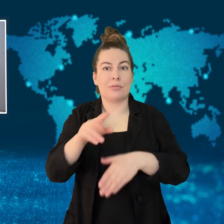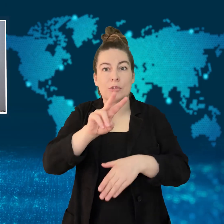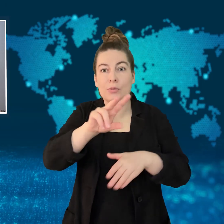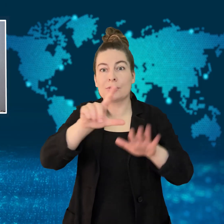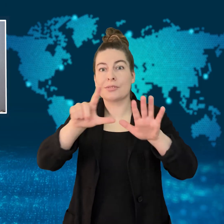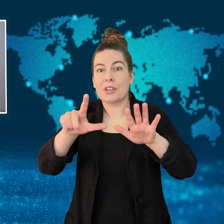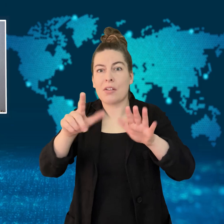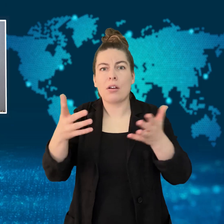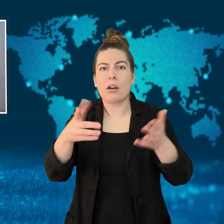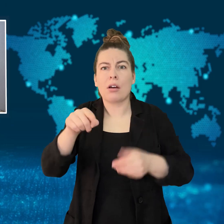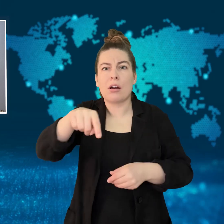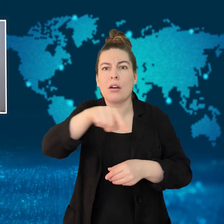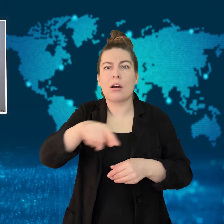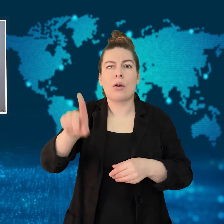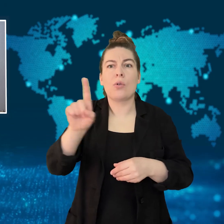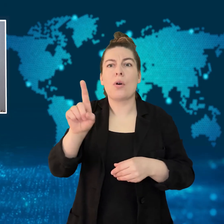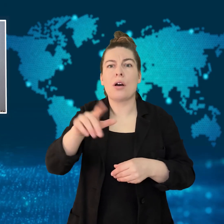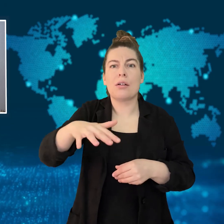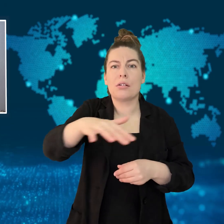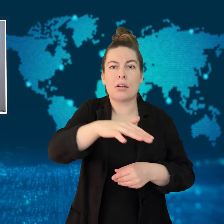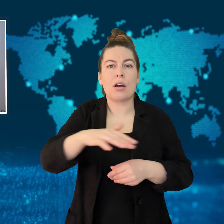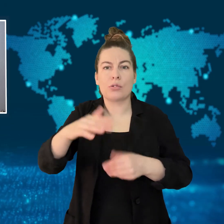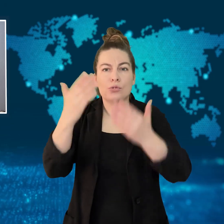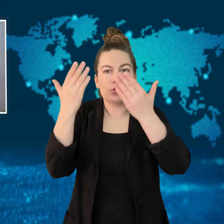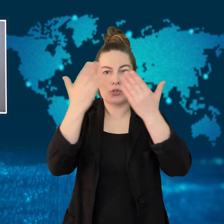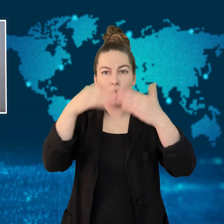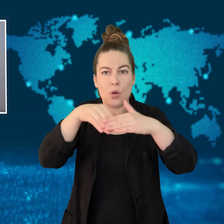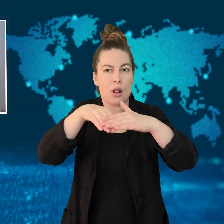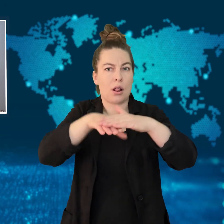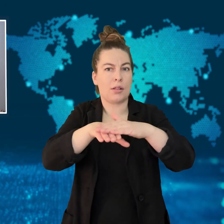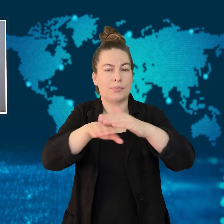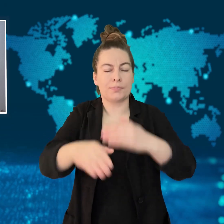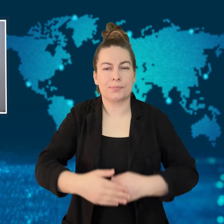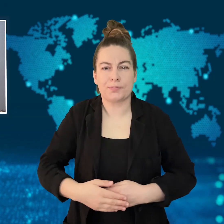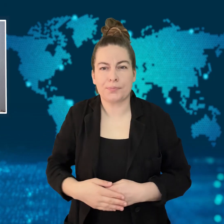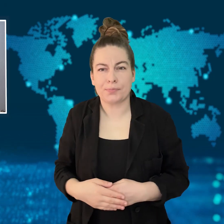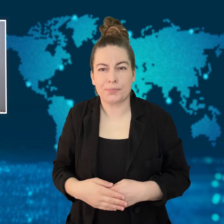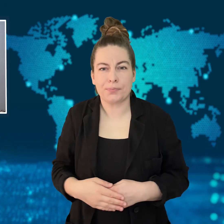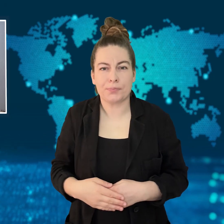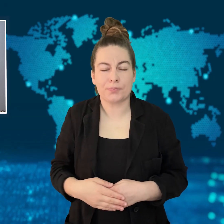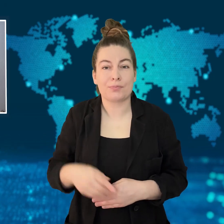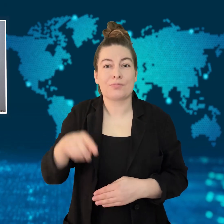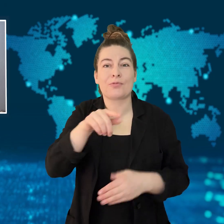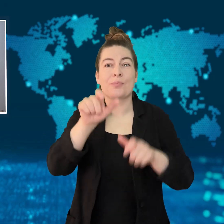fire by Hamas in several months.